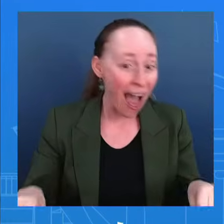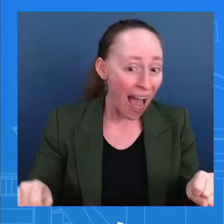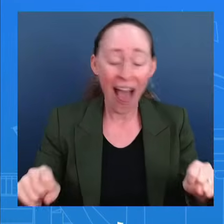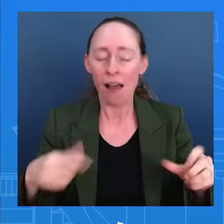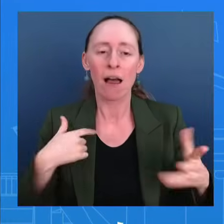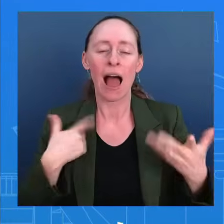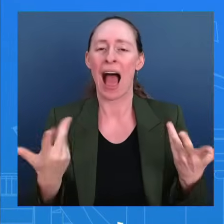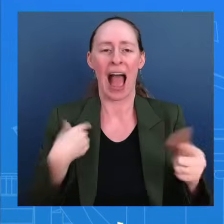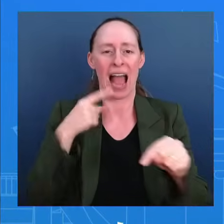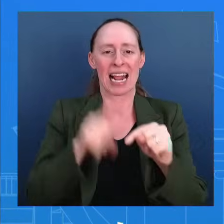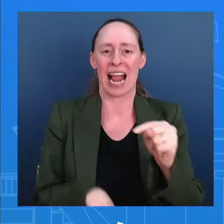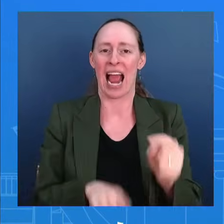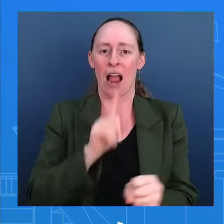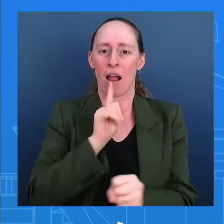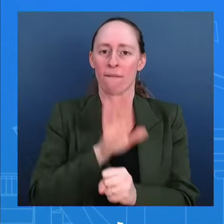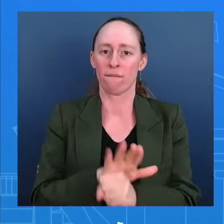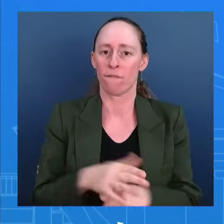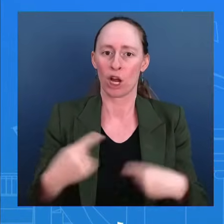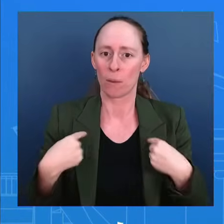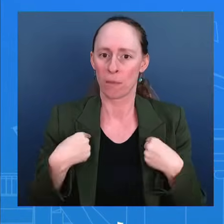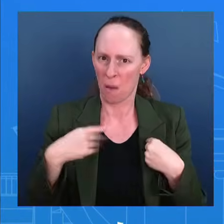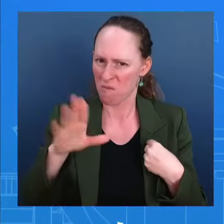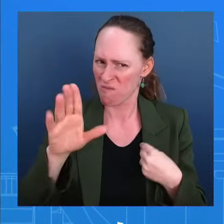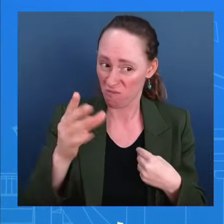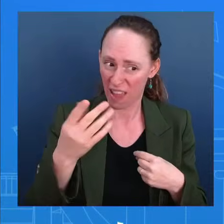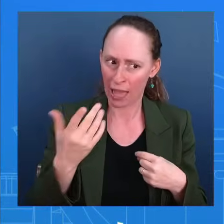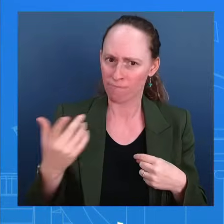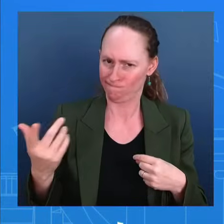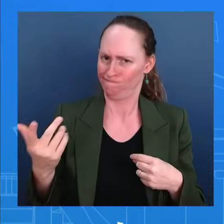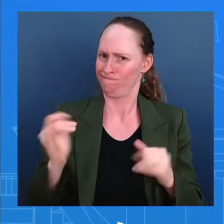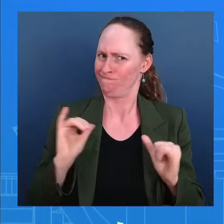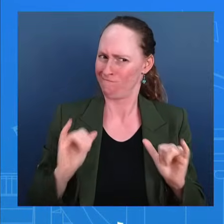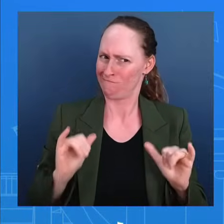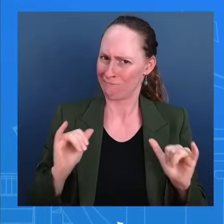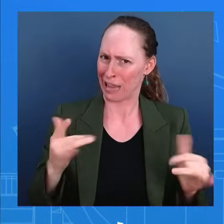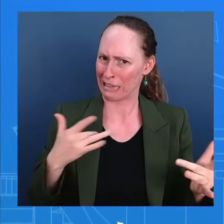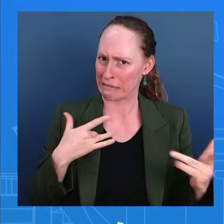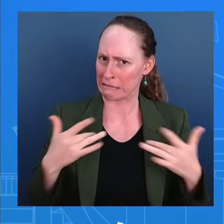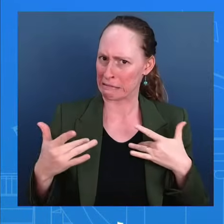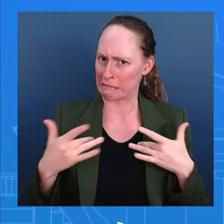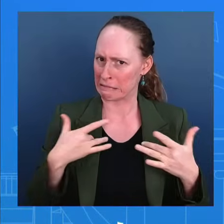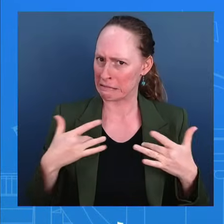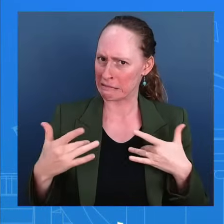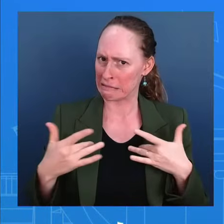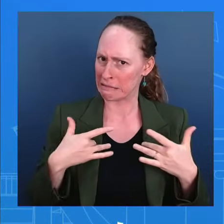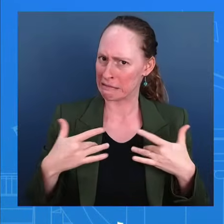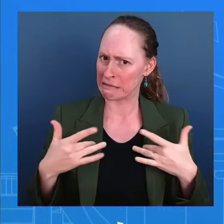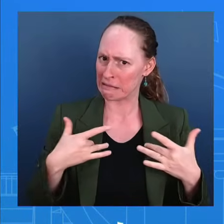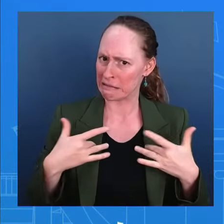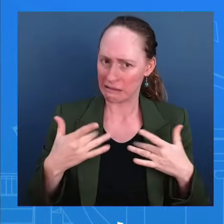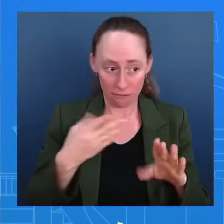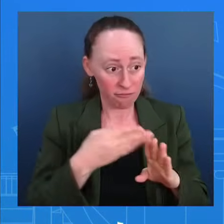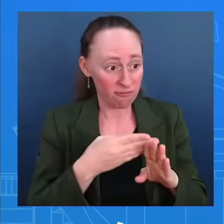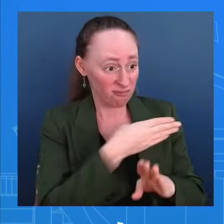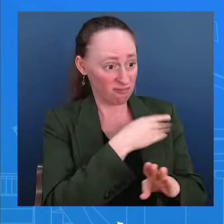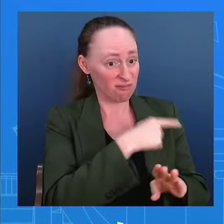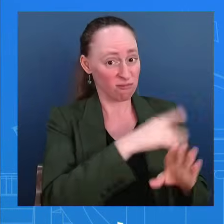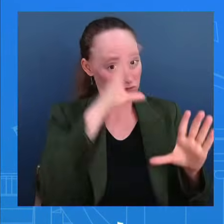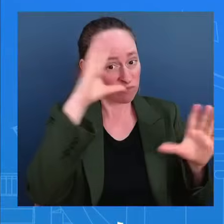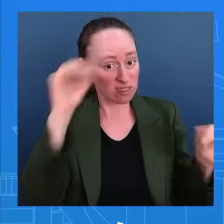especially when we know the former president was lobbying against more aid for Ukraine --